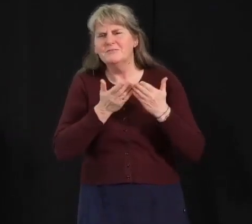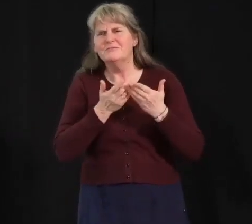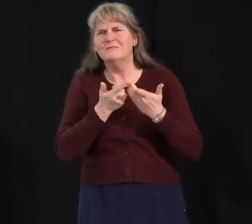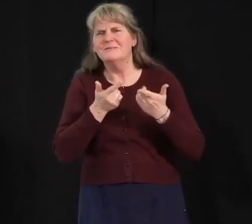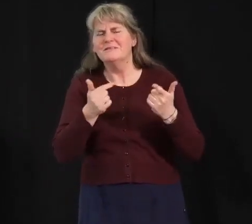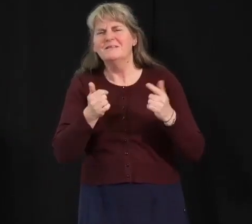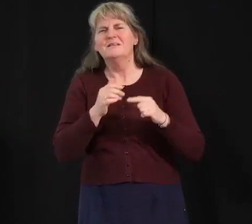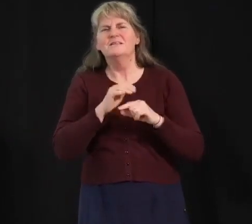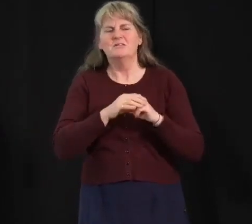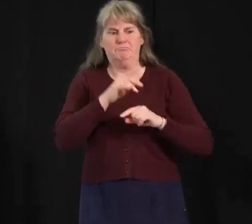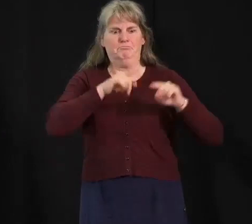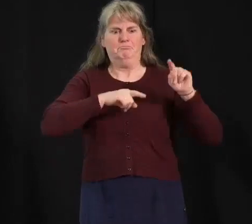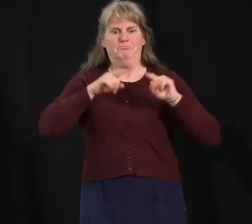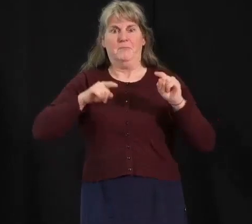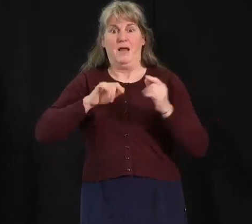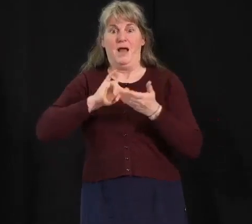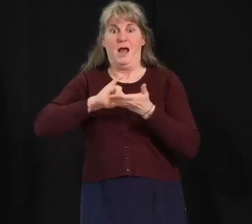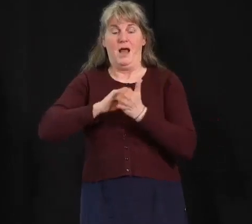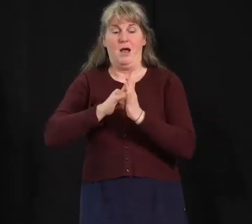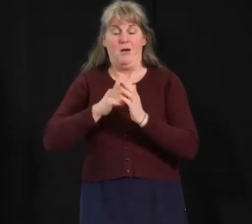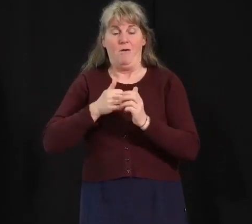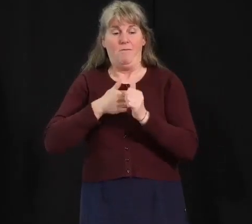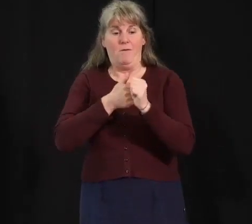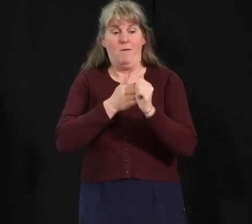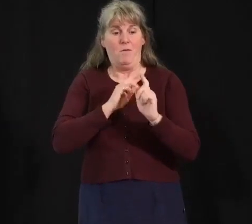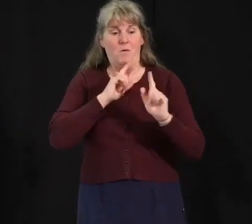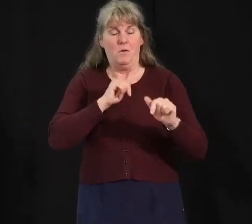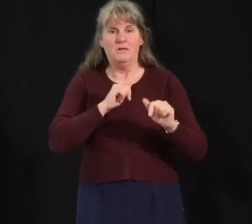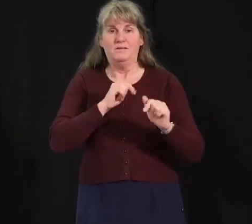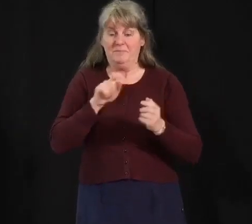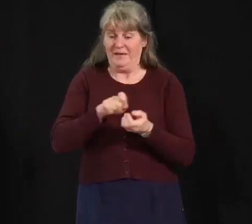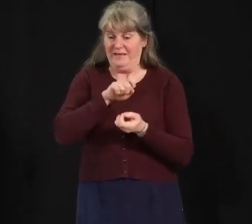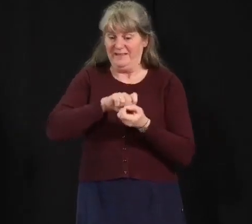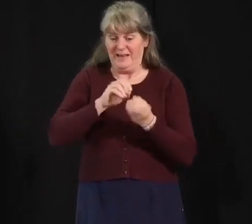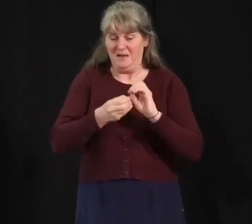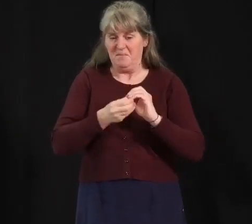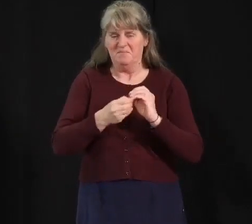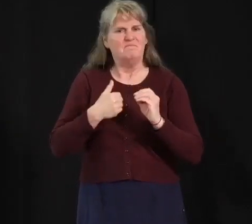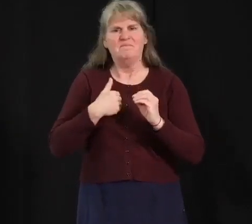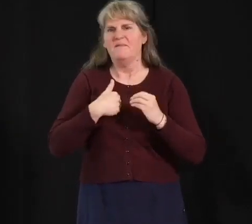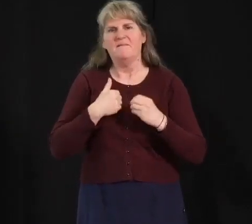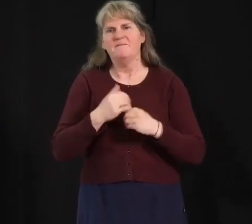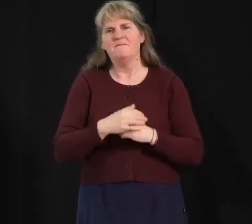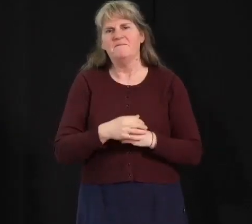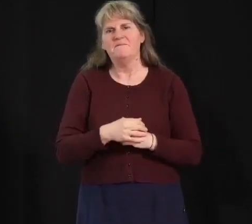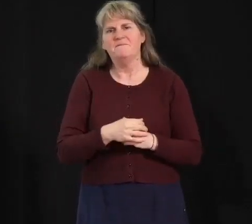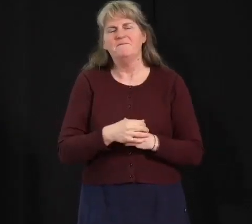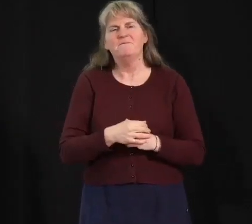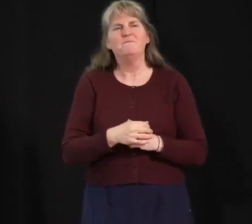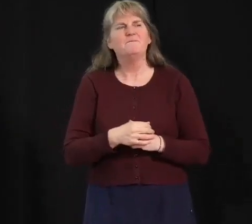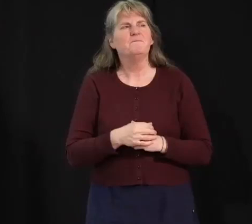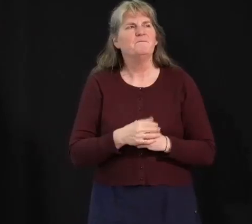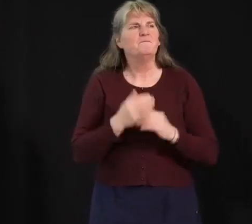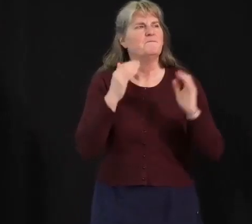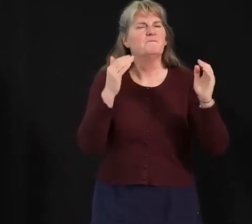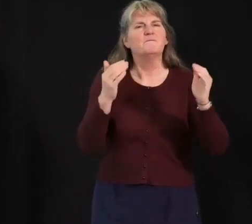extraordinarily active in putting in measures and of course, it depends on the type of business, the size, the type